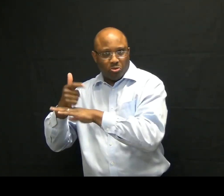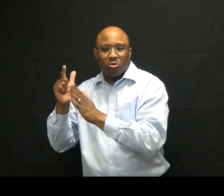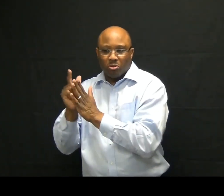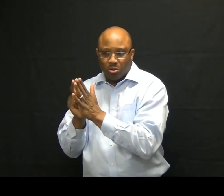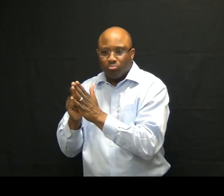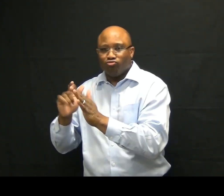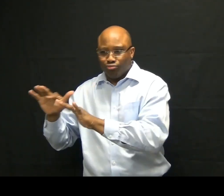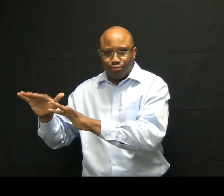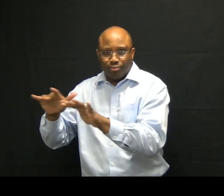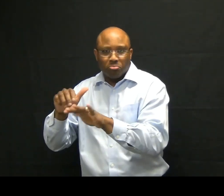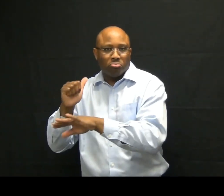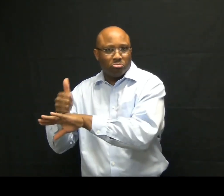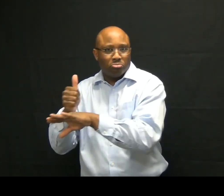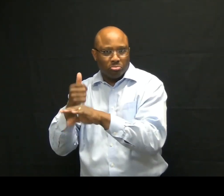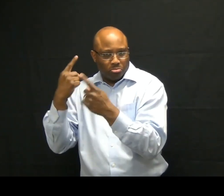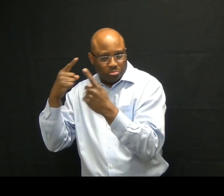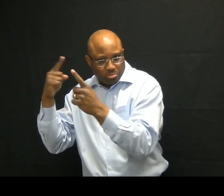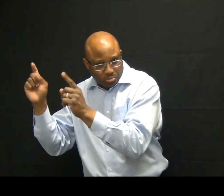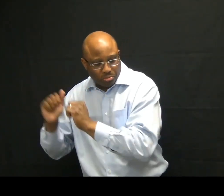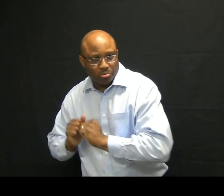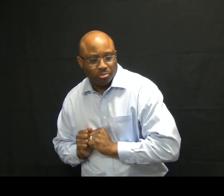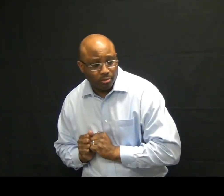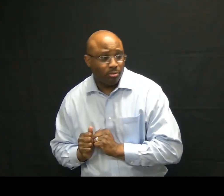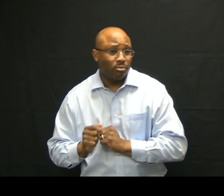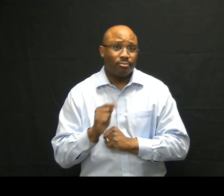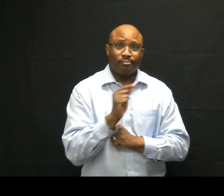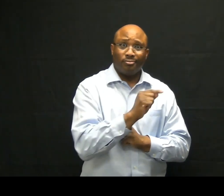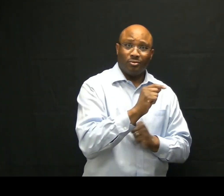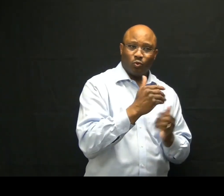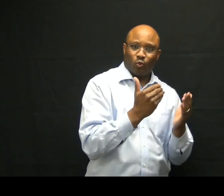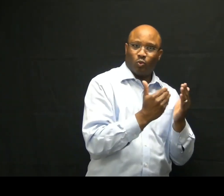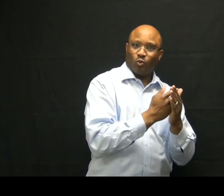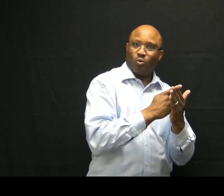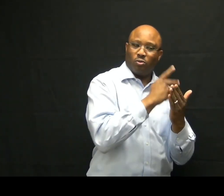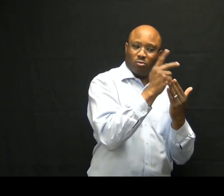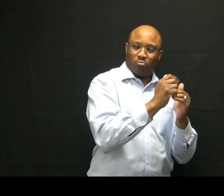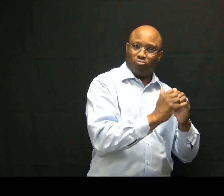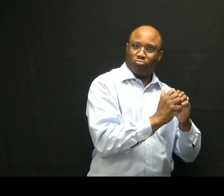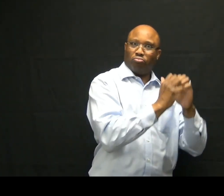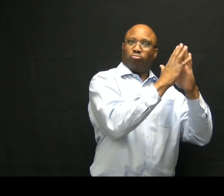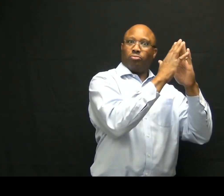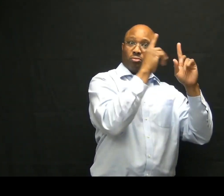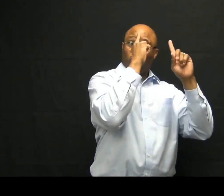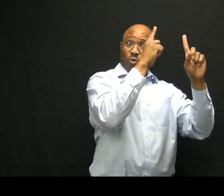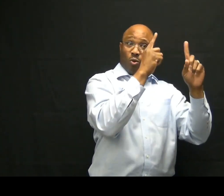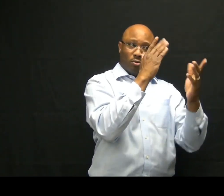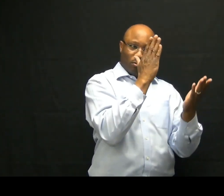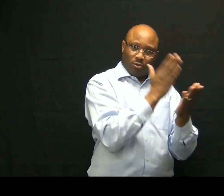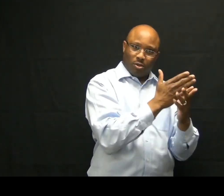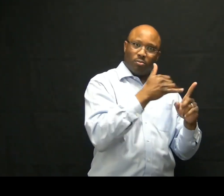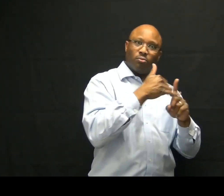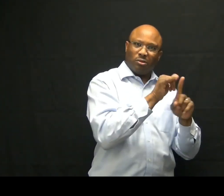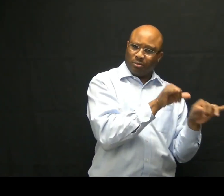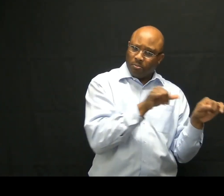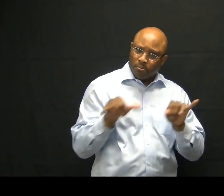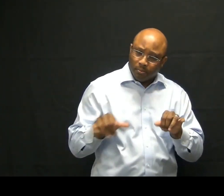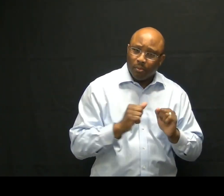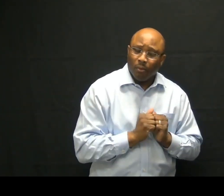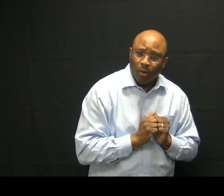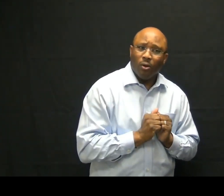Another approach is through the development of novel interventions to stop bullying.